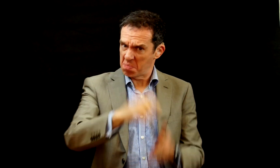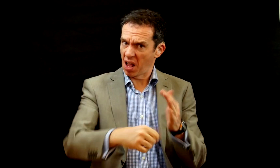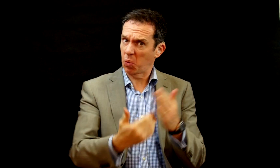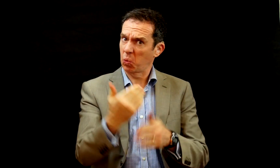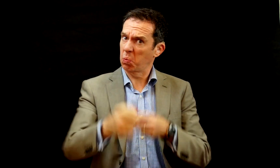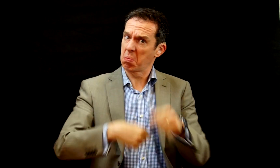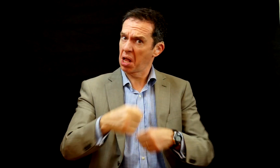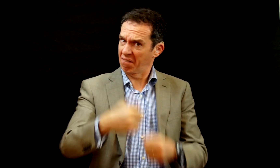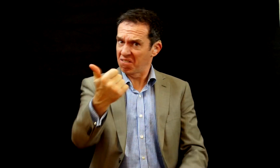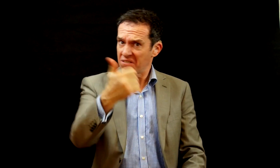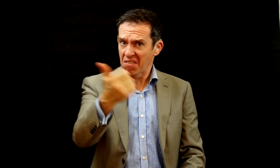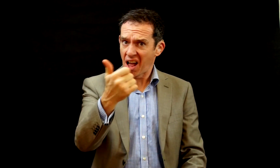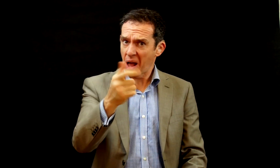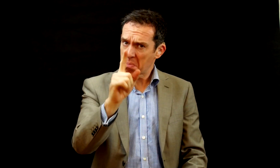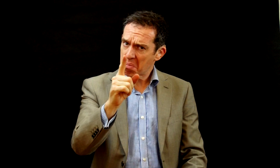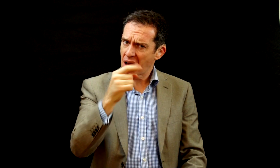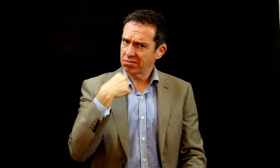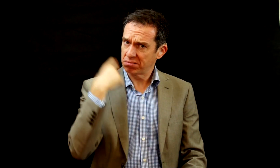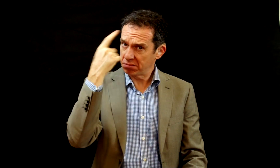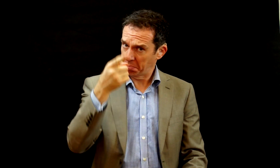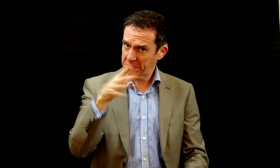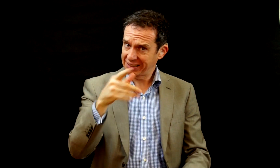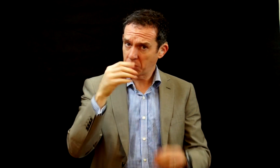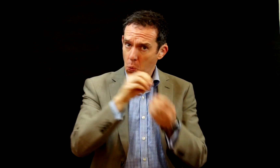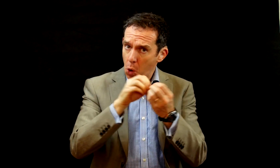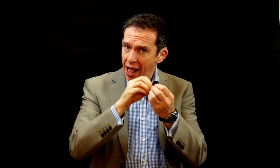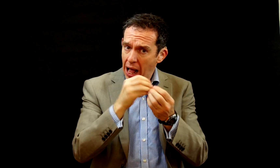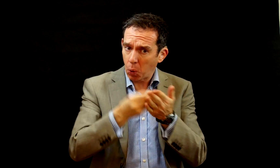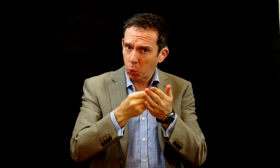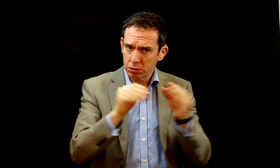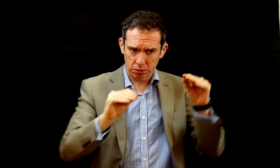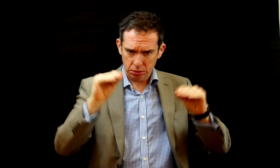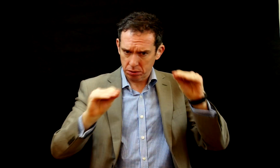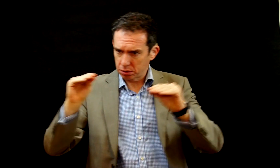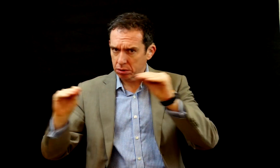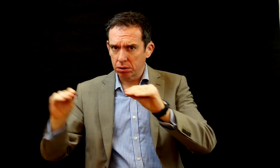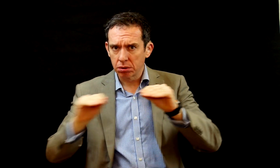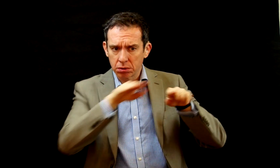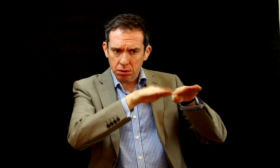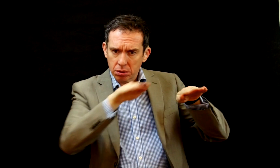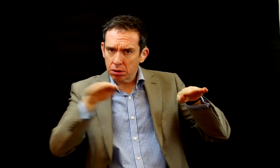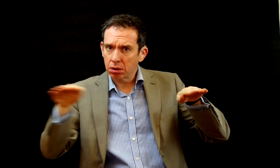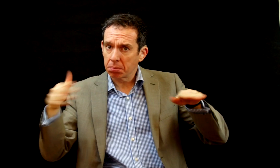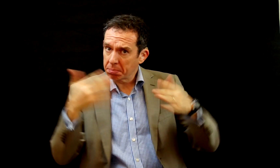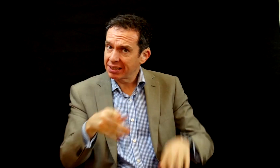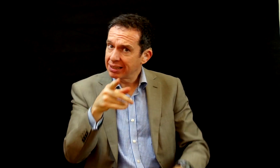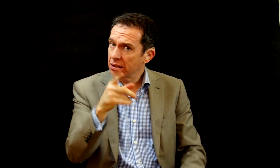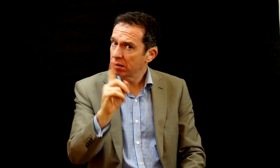No it’s fine, you can buy a new bike but have you worked out your cash-flow?